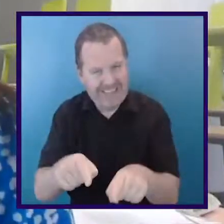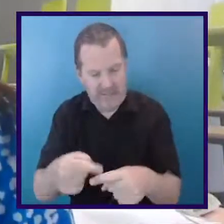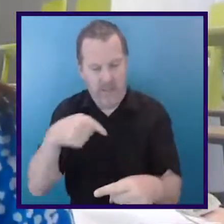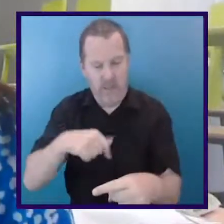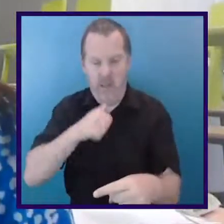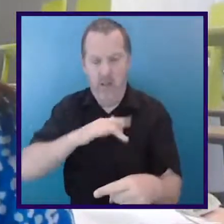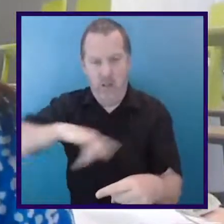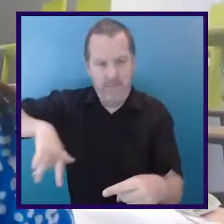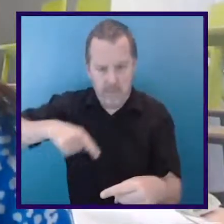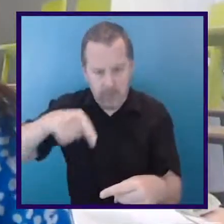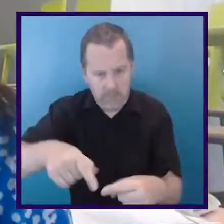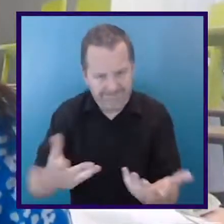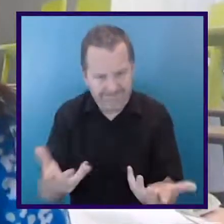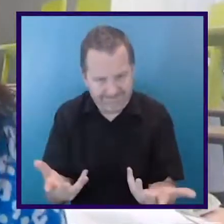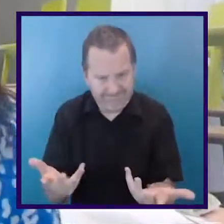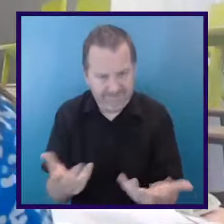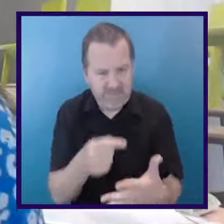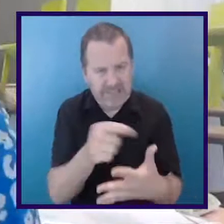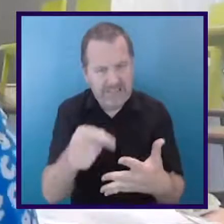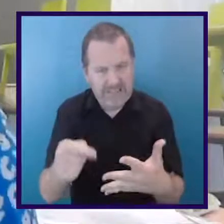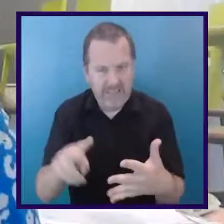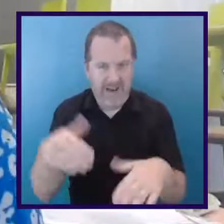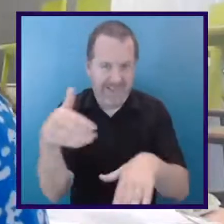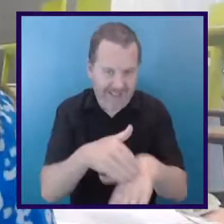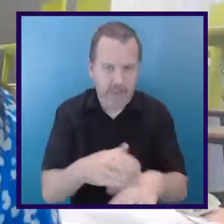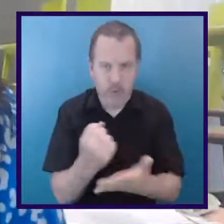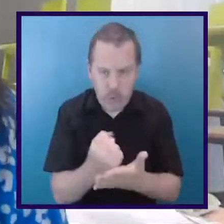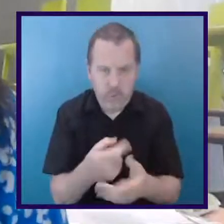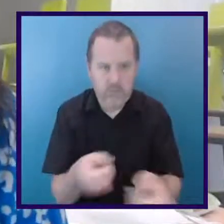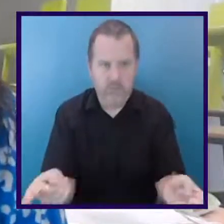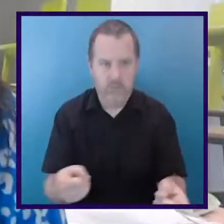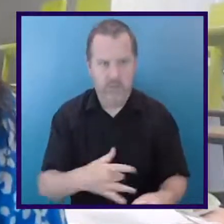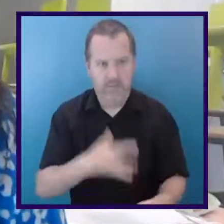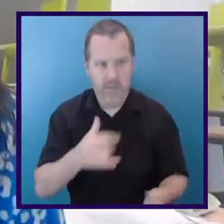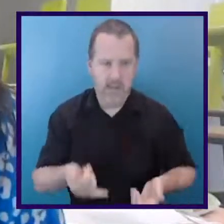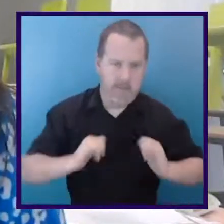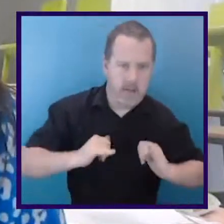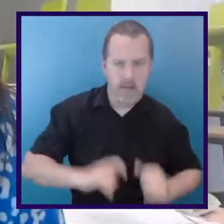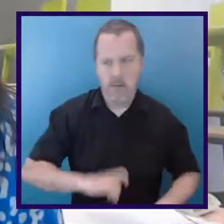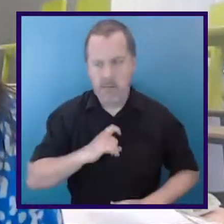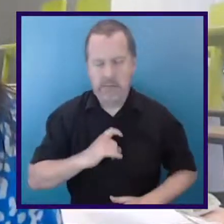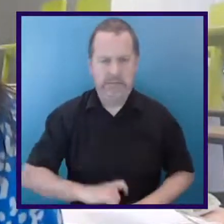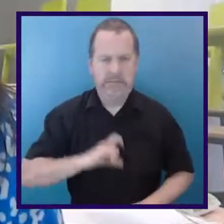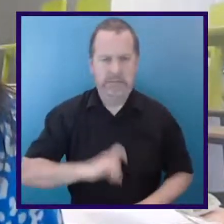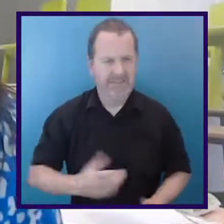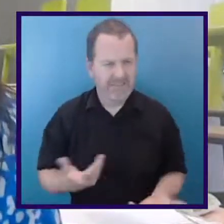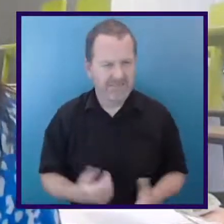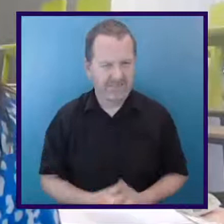so I would have a worry that that would all impact on the competence levels of our students. Thanks, thank you.